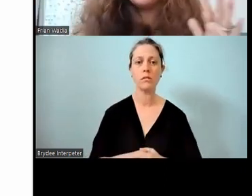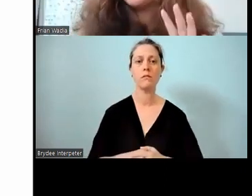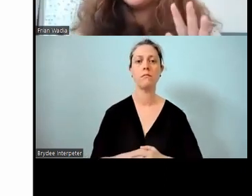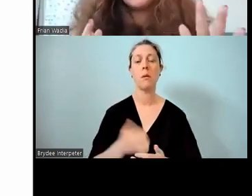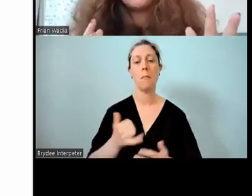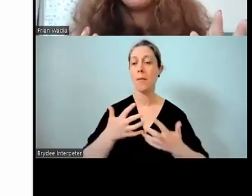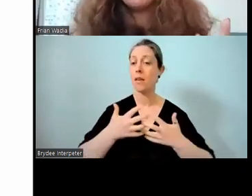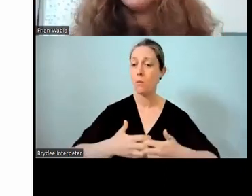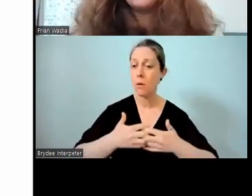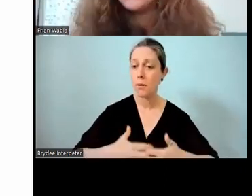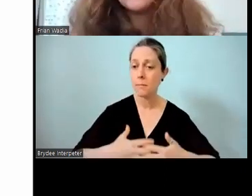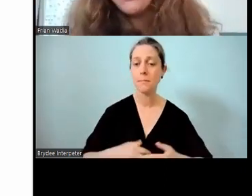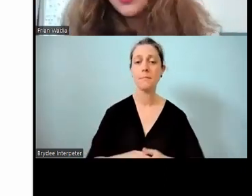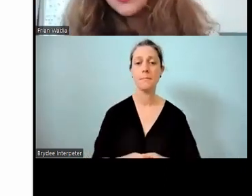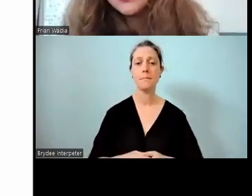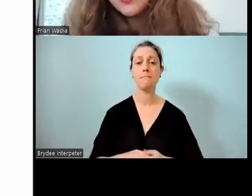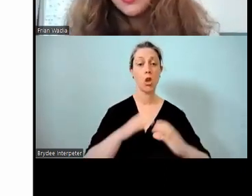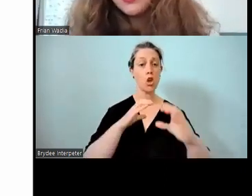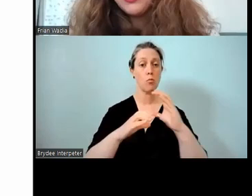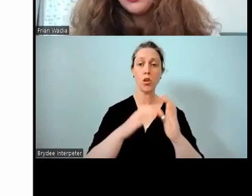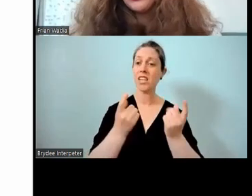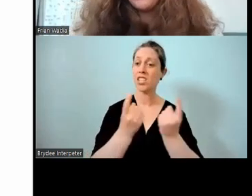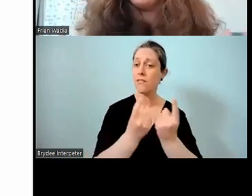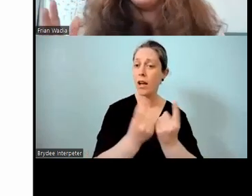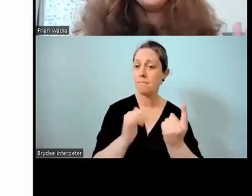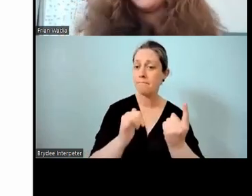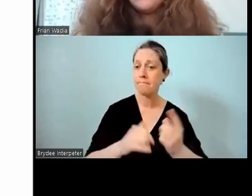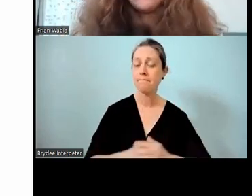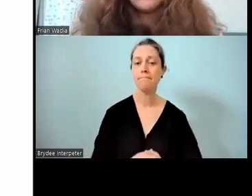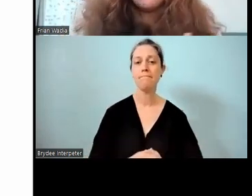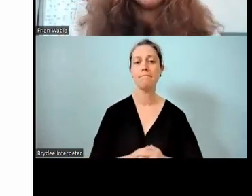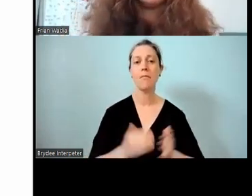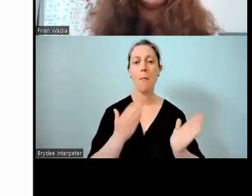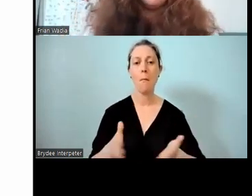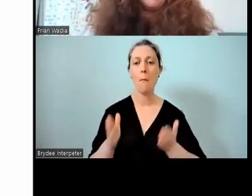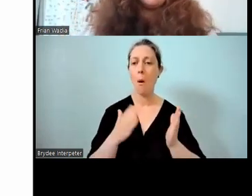such as communication devices that they need, mobility, you know, equipment.